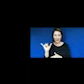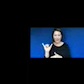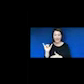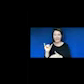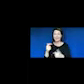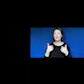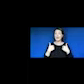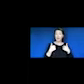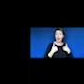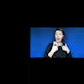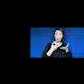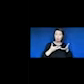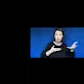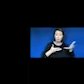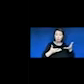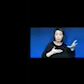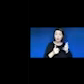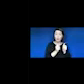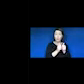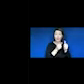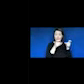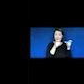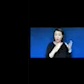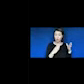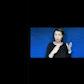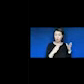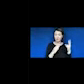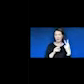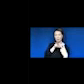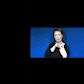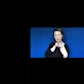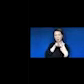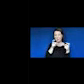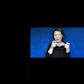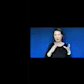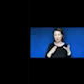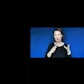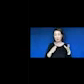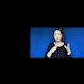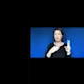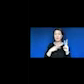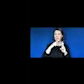employer, two specific managers that would be overseeing my client, and we were talking